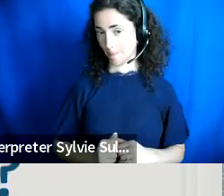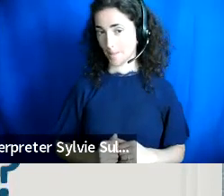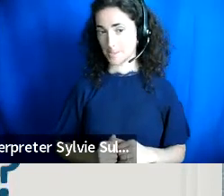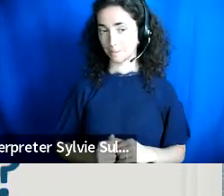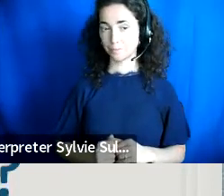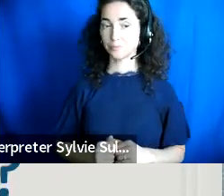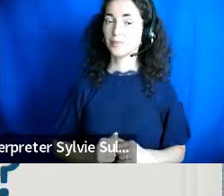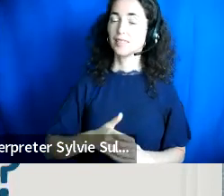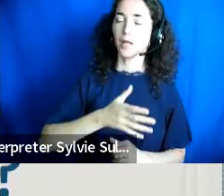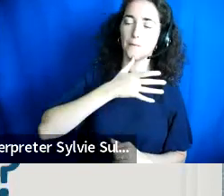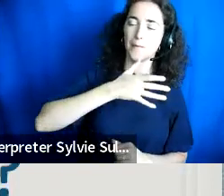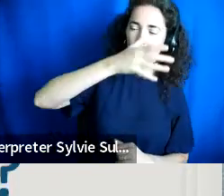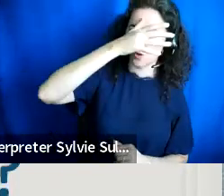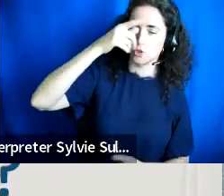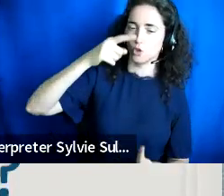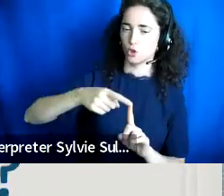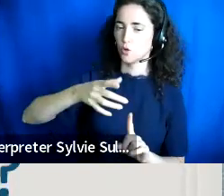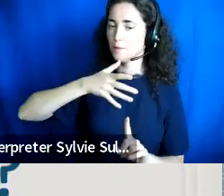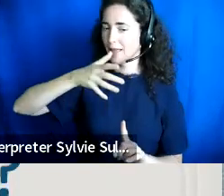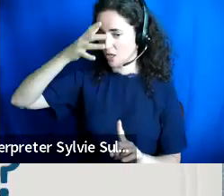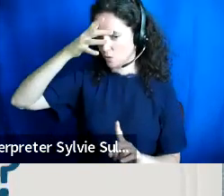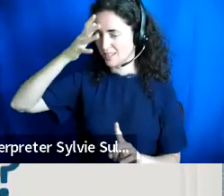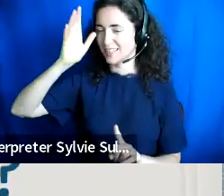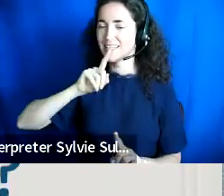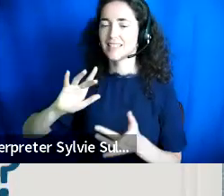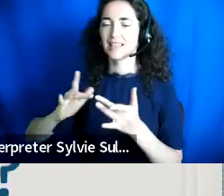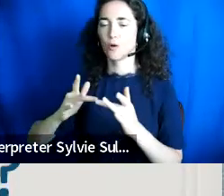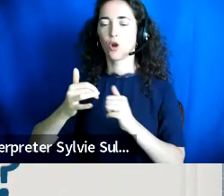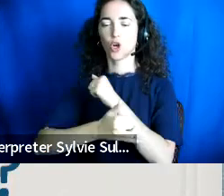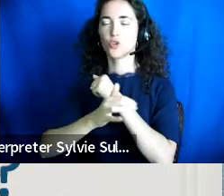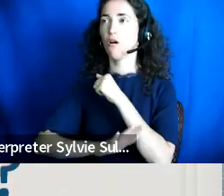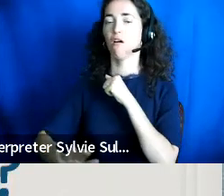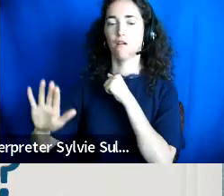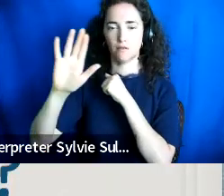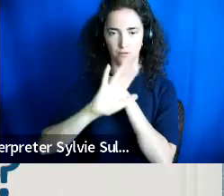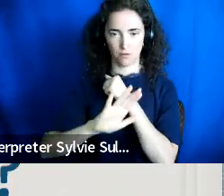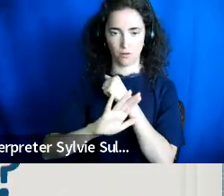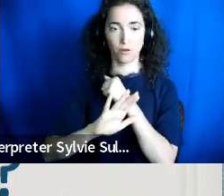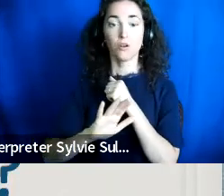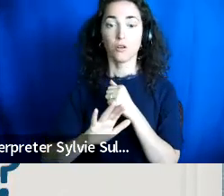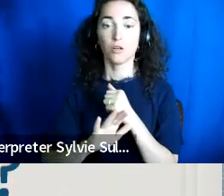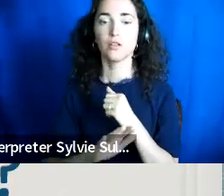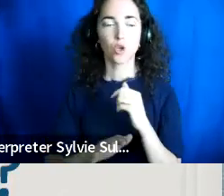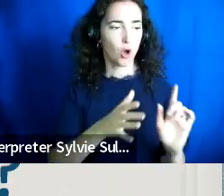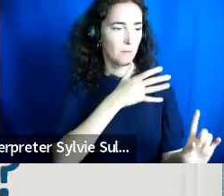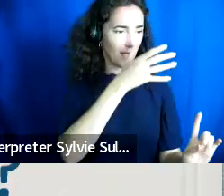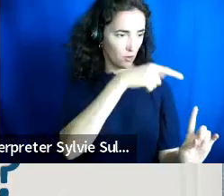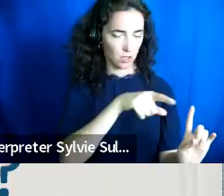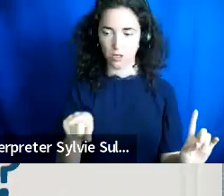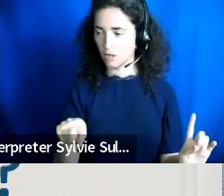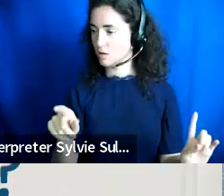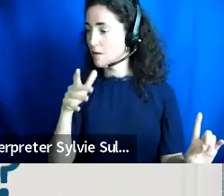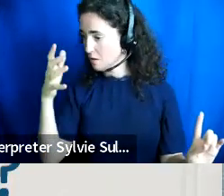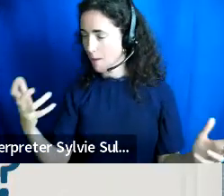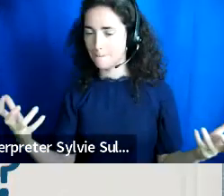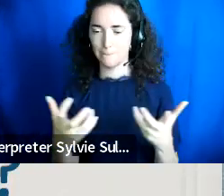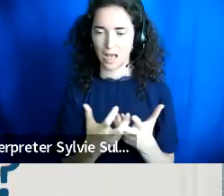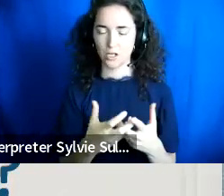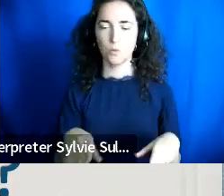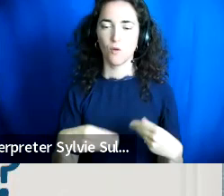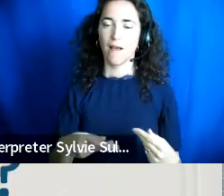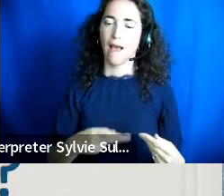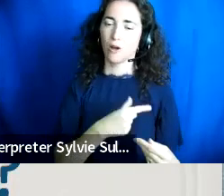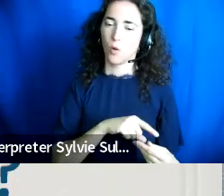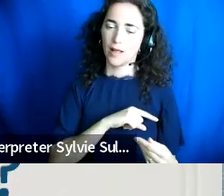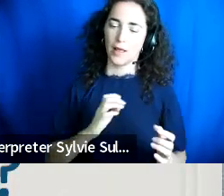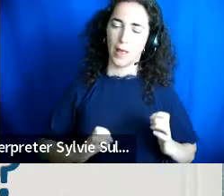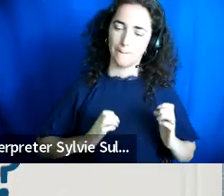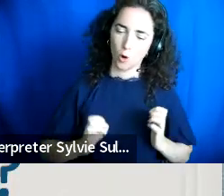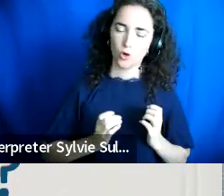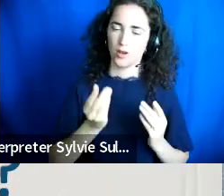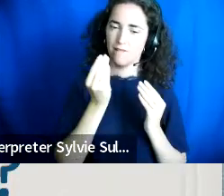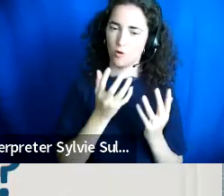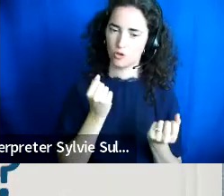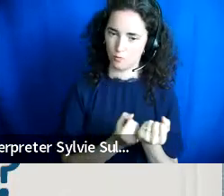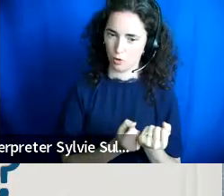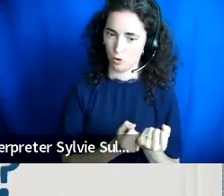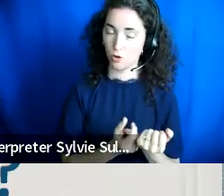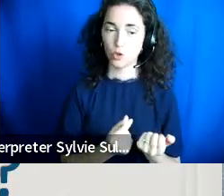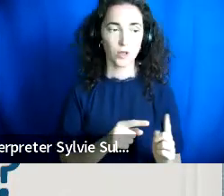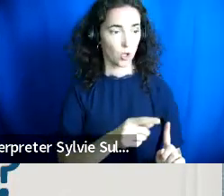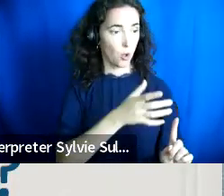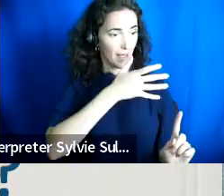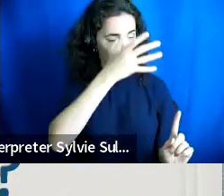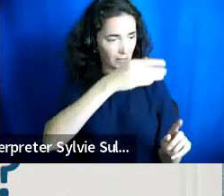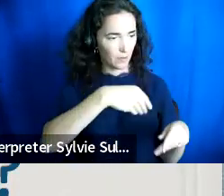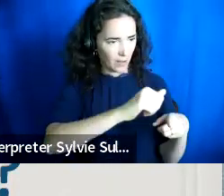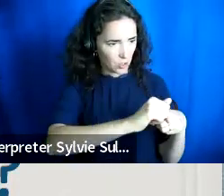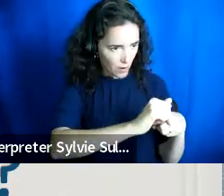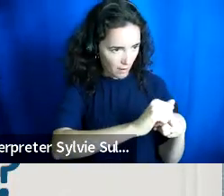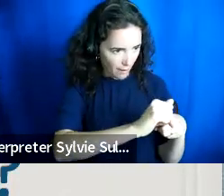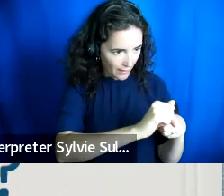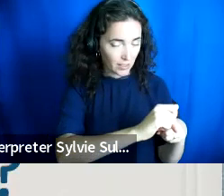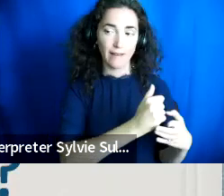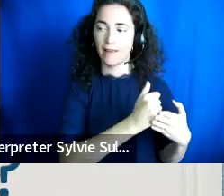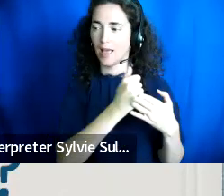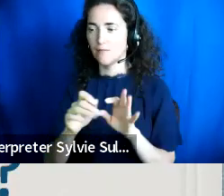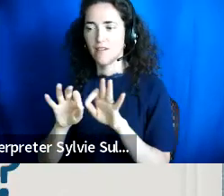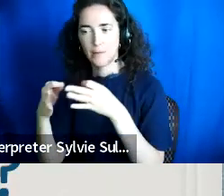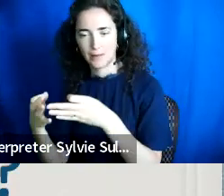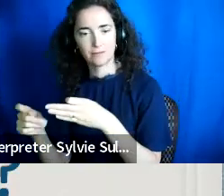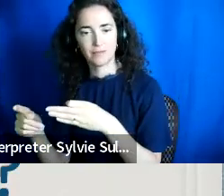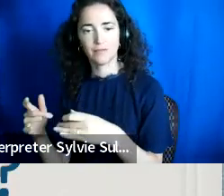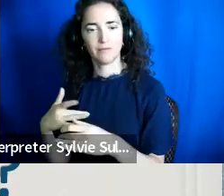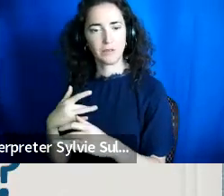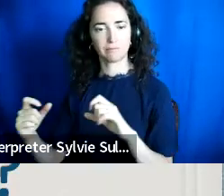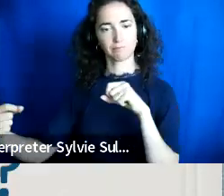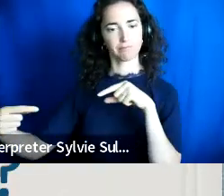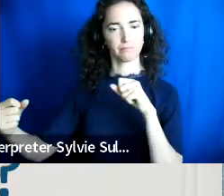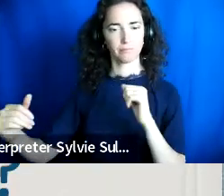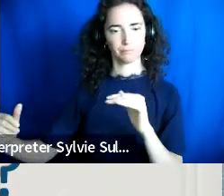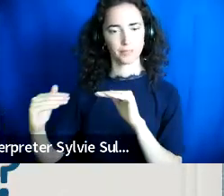Parent to parent is a nationwide network of parenting parent matching program that provides high quality, emotional informational support by train support parents to families who are seeking peer-to-peer support It is ground in best